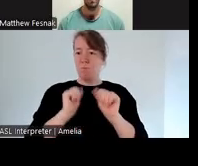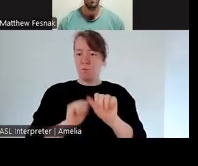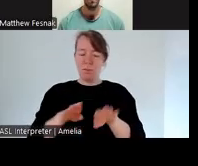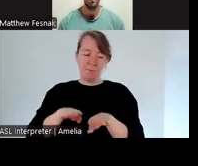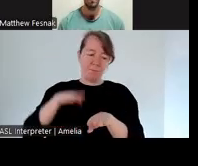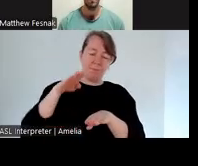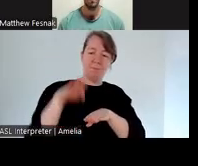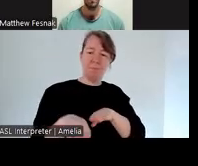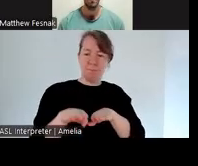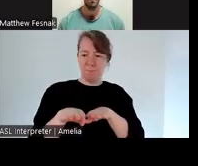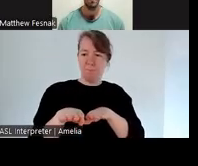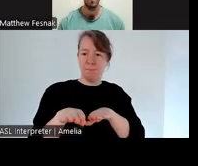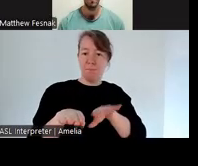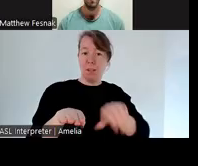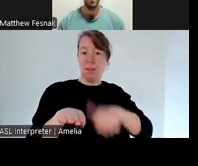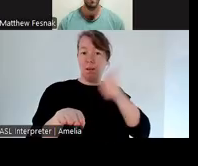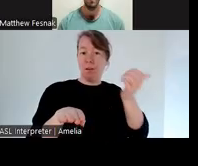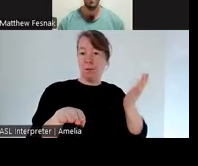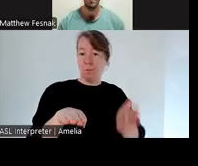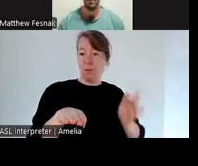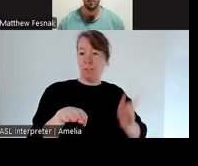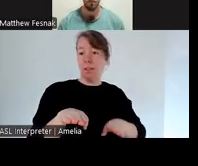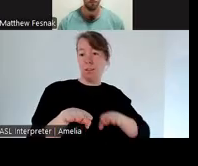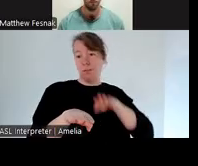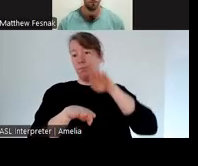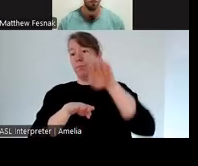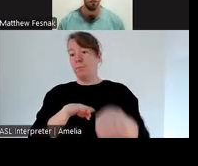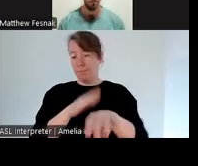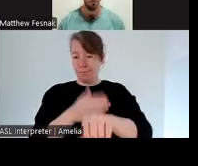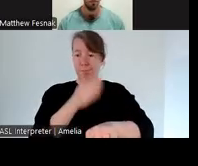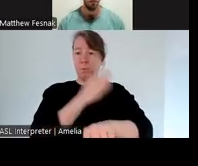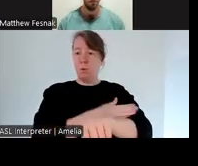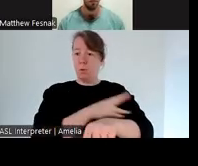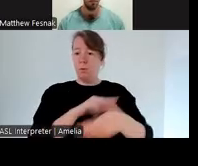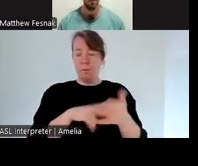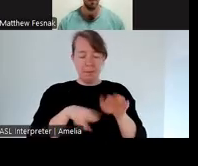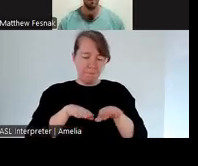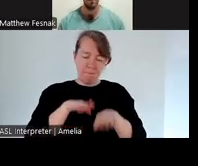take away with later and make it better. Um, so that was the main reason